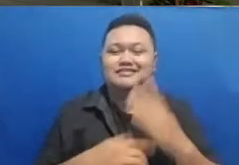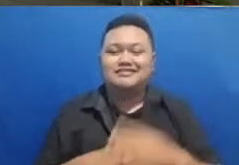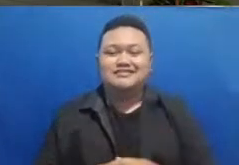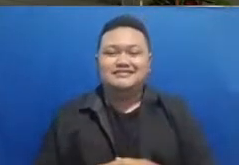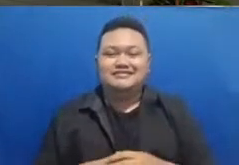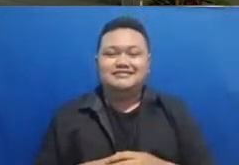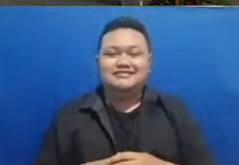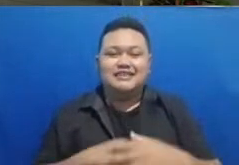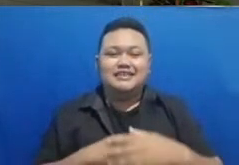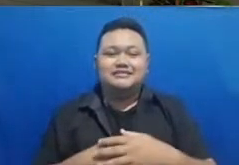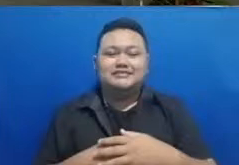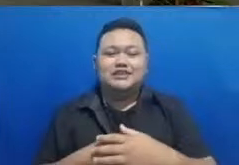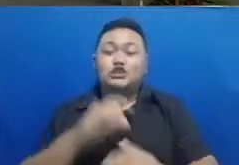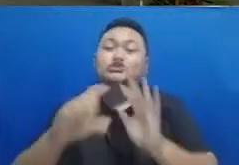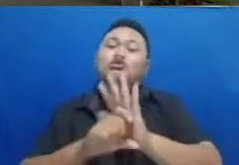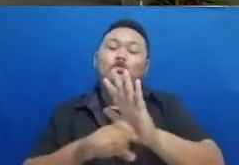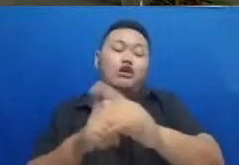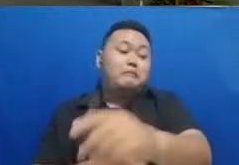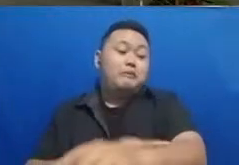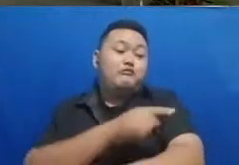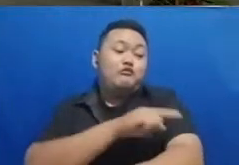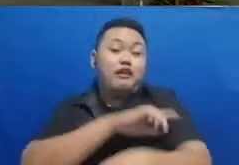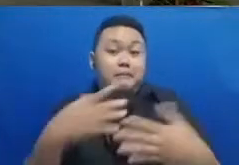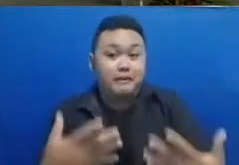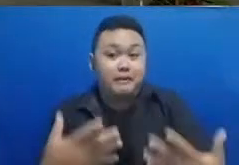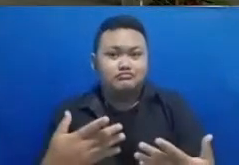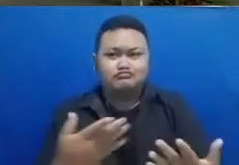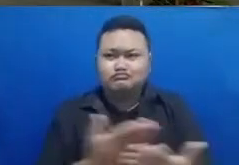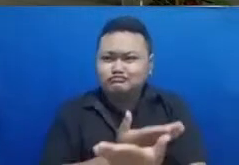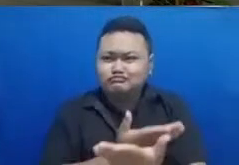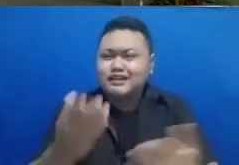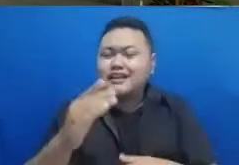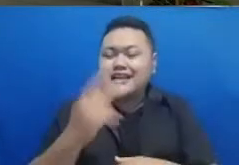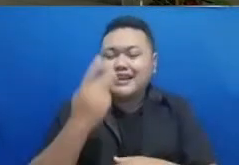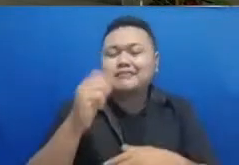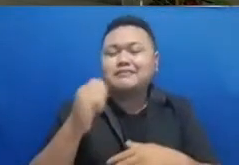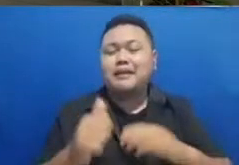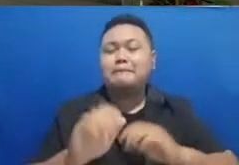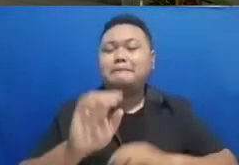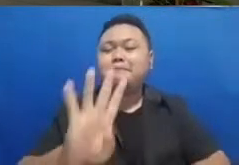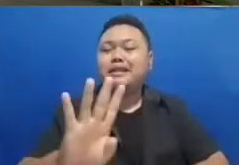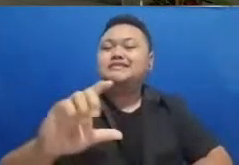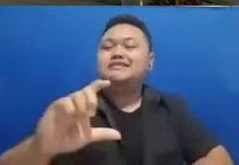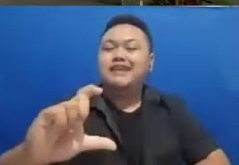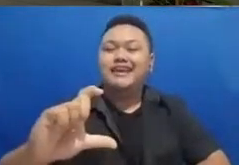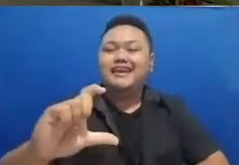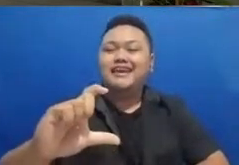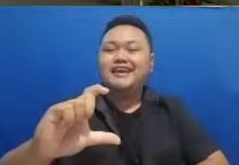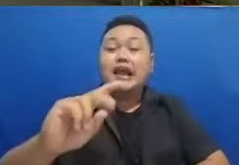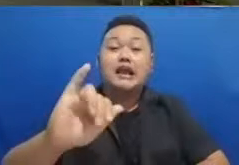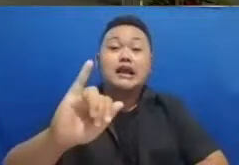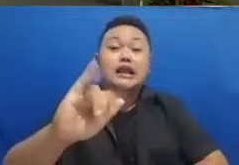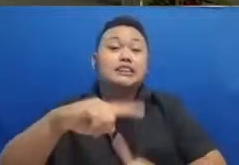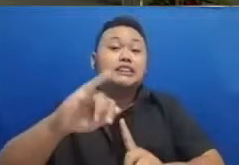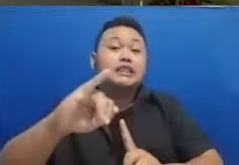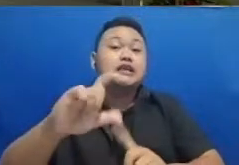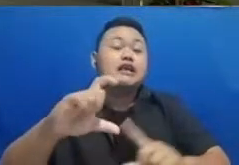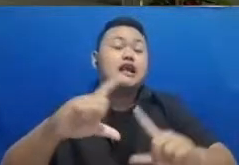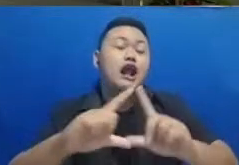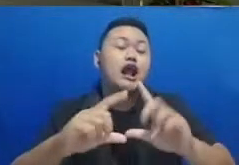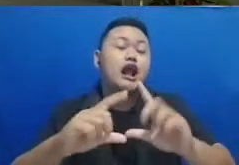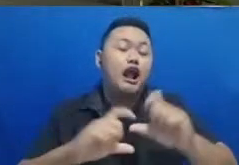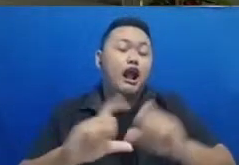see here right there 4C so critical thinking communication creativity and collaboration